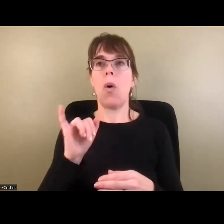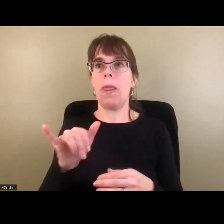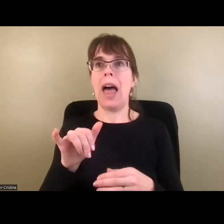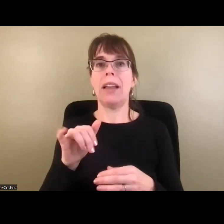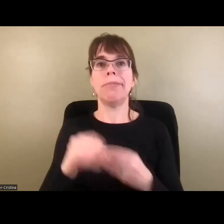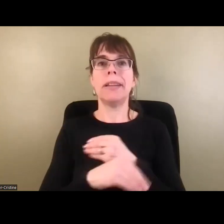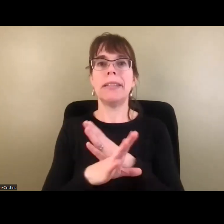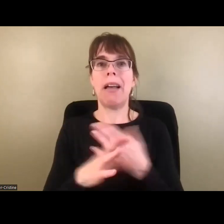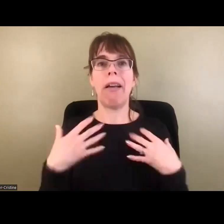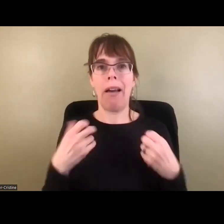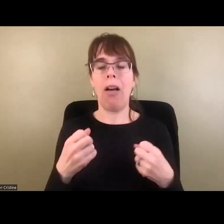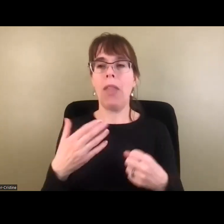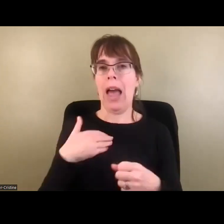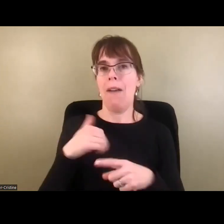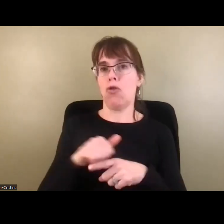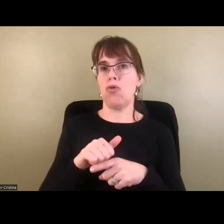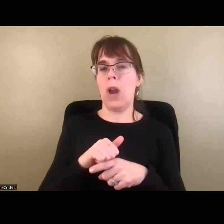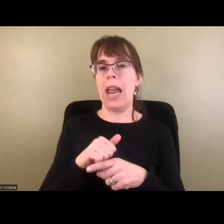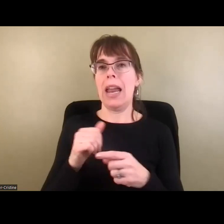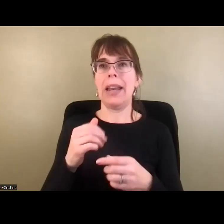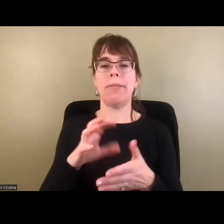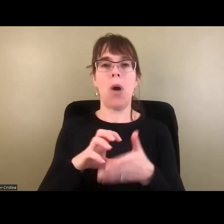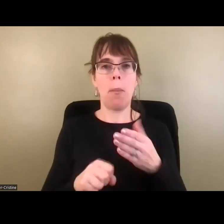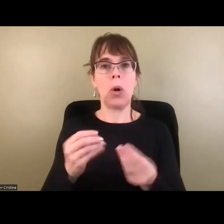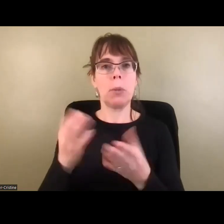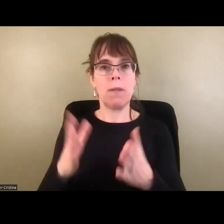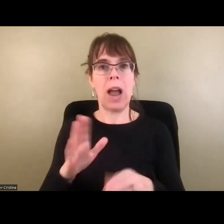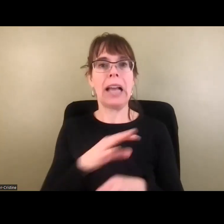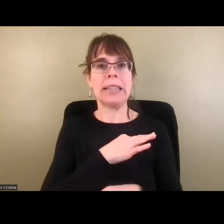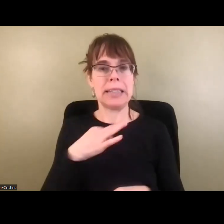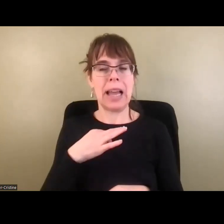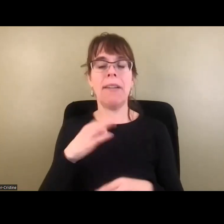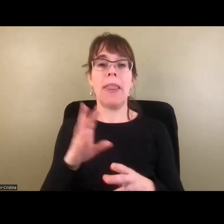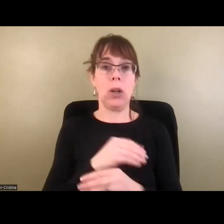on staff. And they do a telehealth appointment with somebody, to make sure that they are right